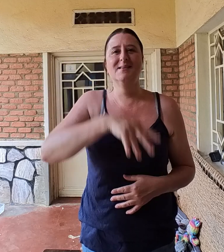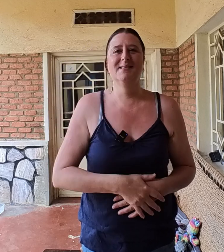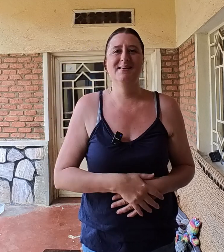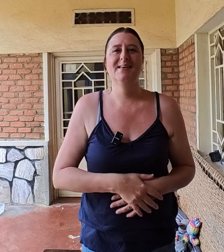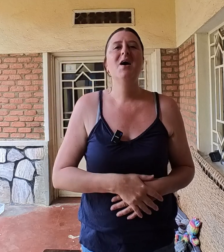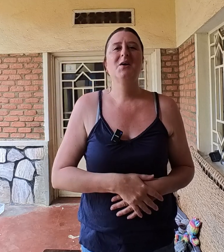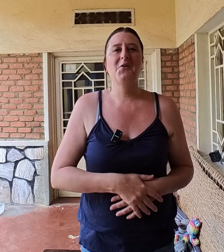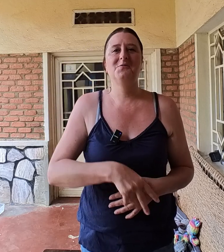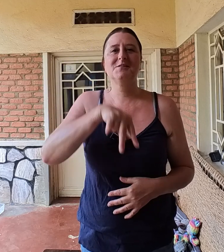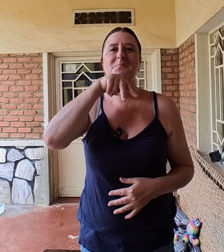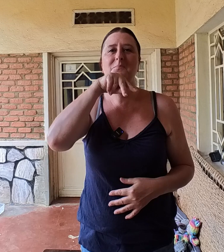Goat.